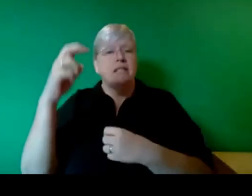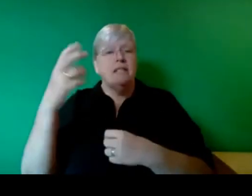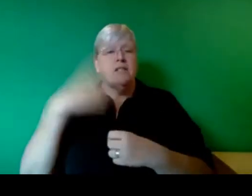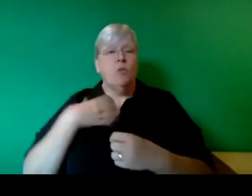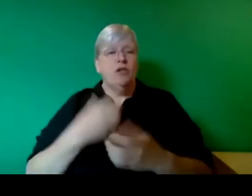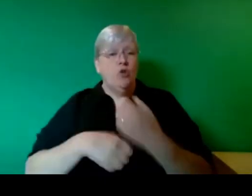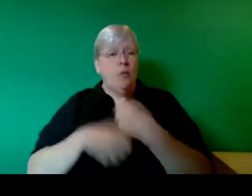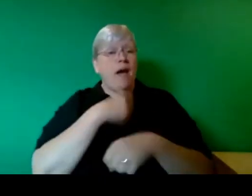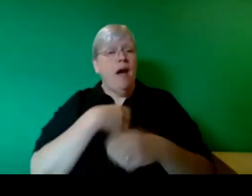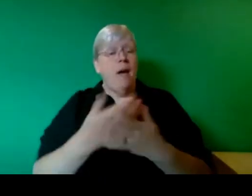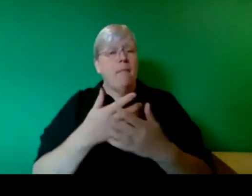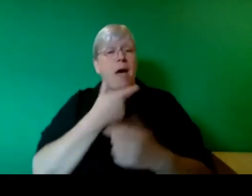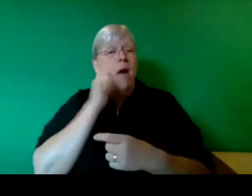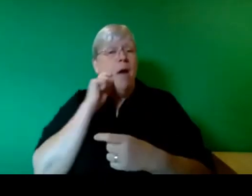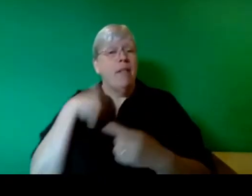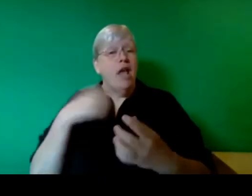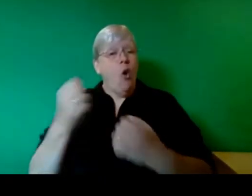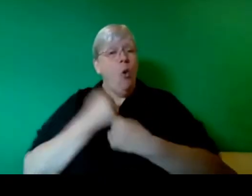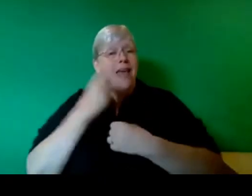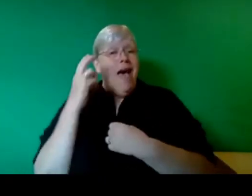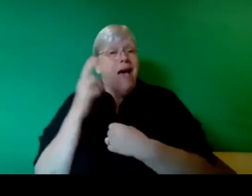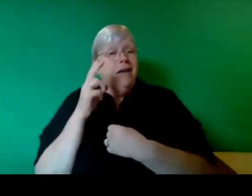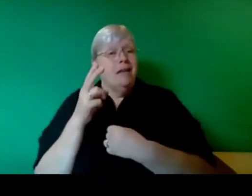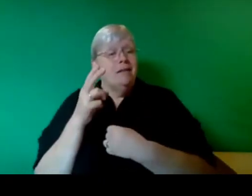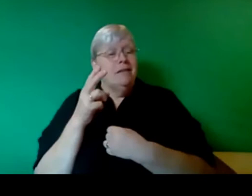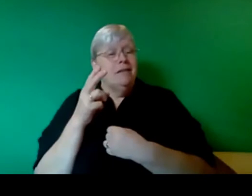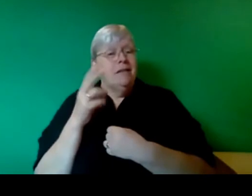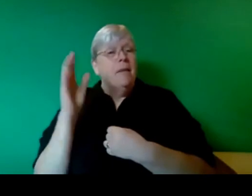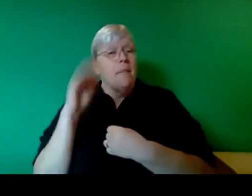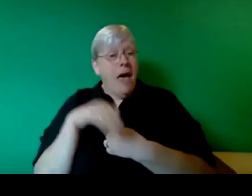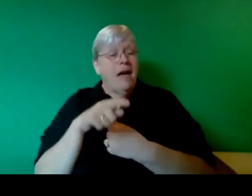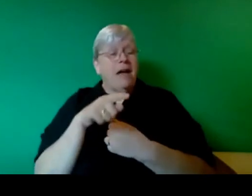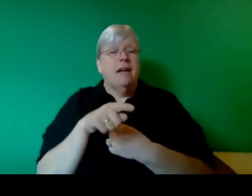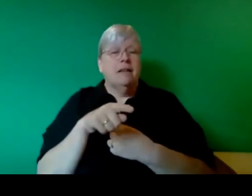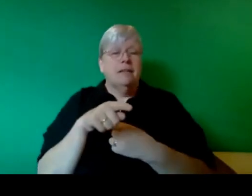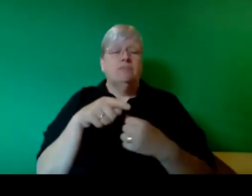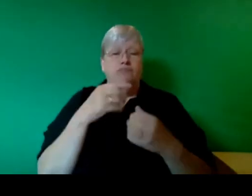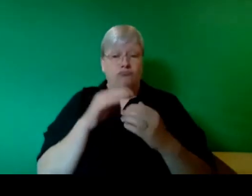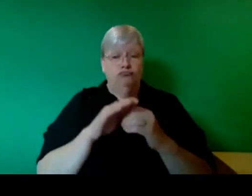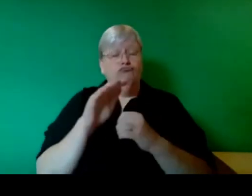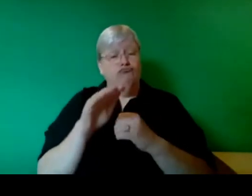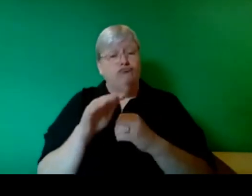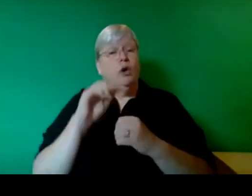public ownership and in coming weeks we will launch campaigns on "Our Climate: Our